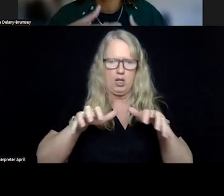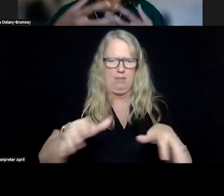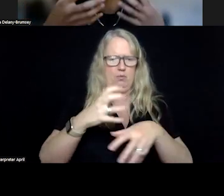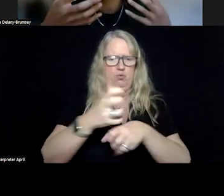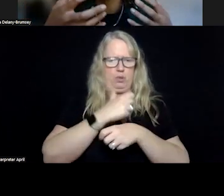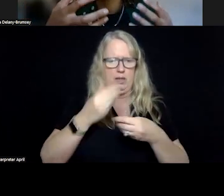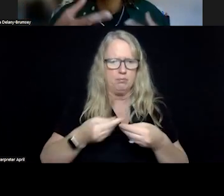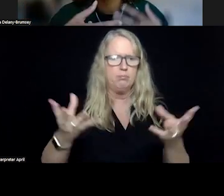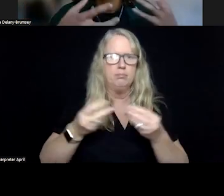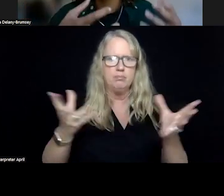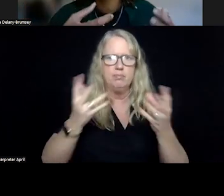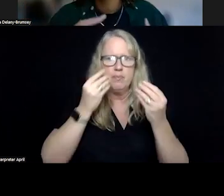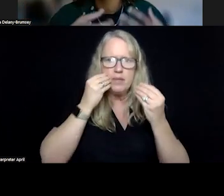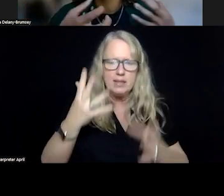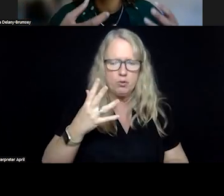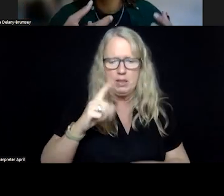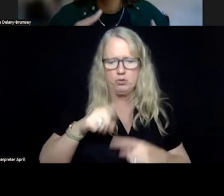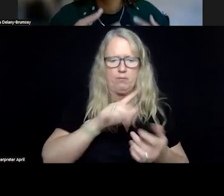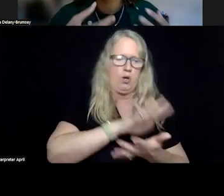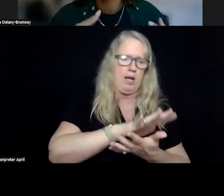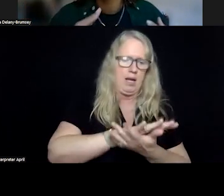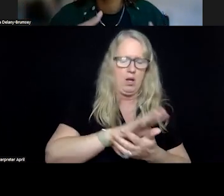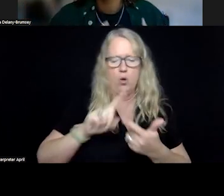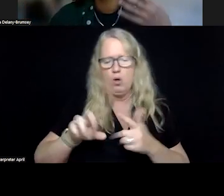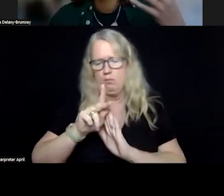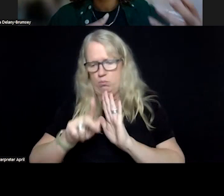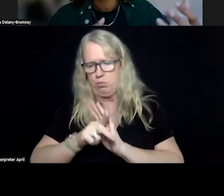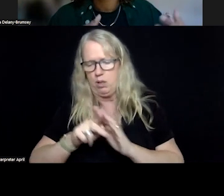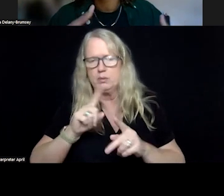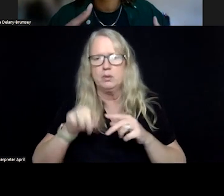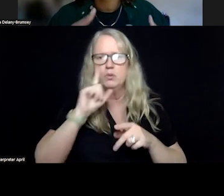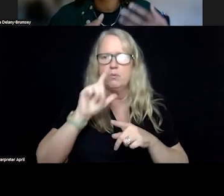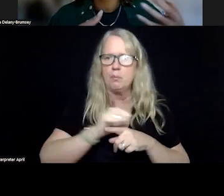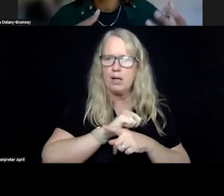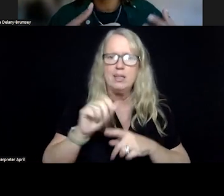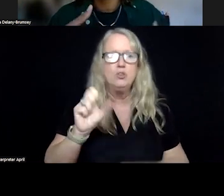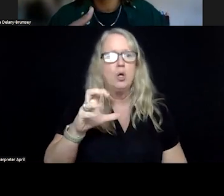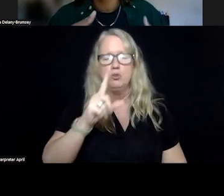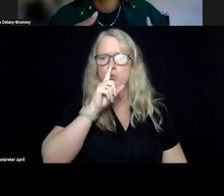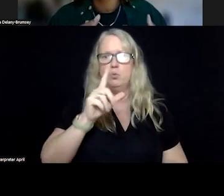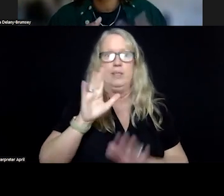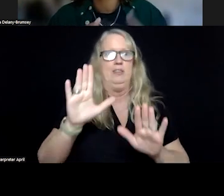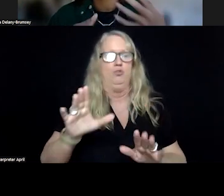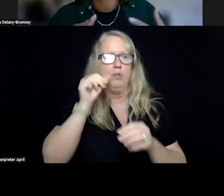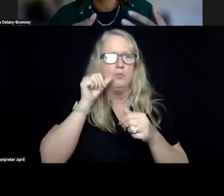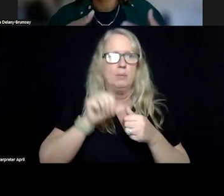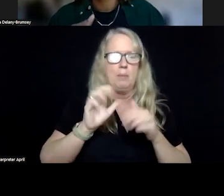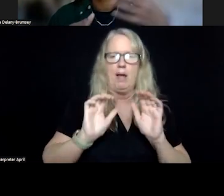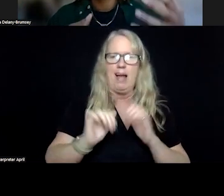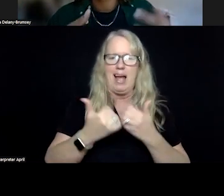TO FOLKS WHO ARE NOT IN ACADEMIC OR POLICY OR PRACTICE SPACES SO IT IS A REALLY GREAT REMINDER ON HOW TO GET THAT INFORMATION OUT